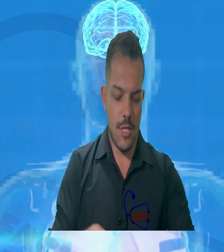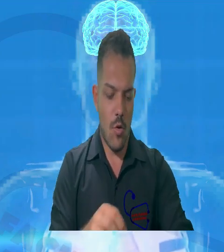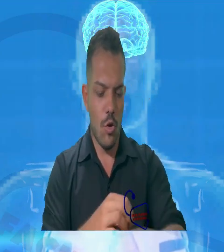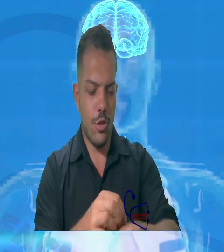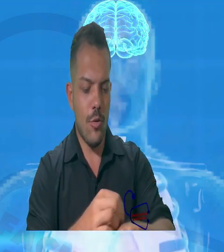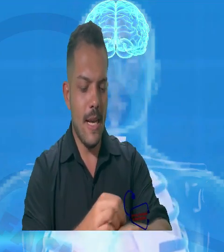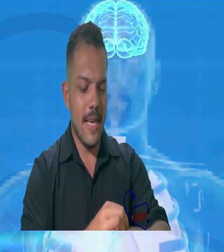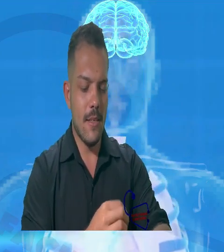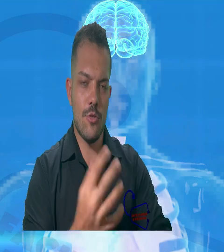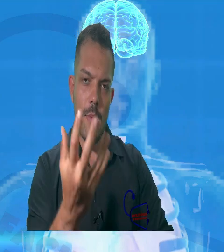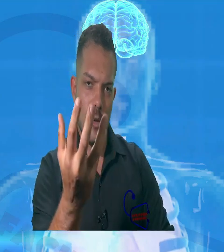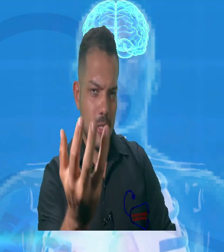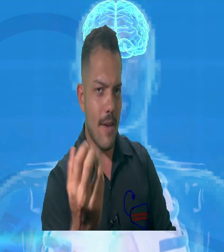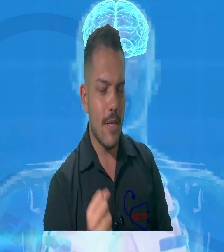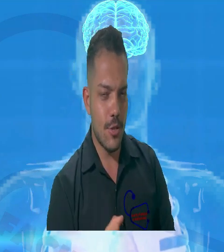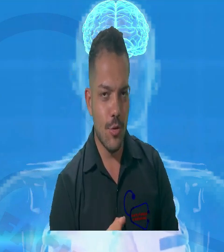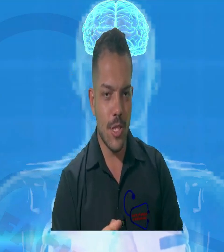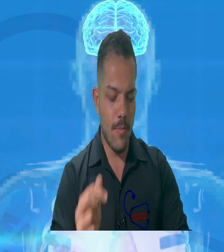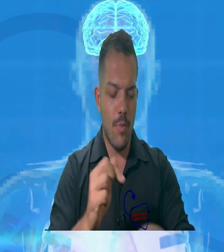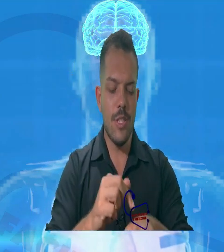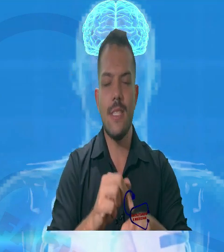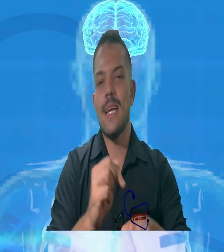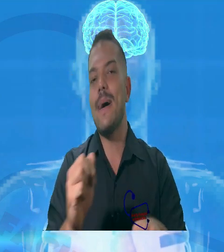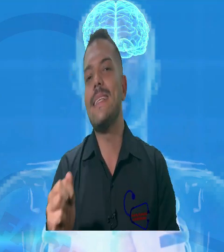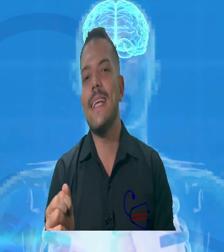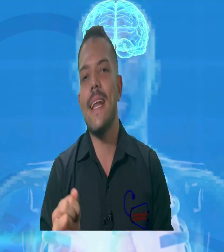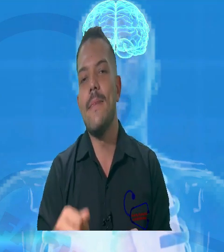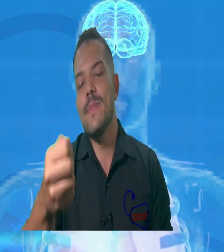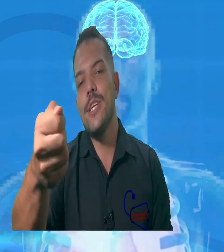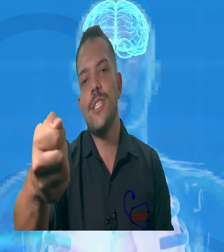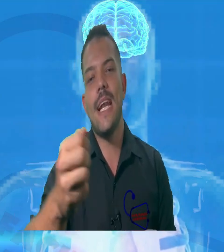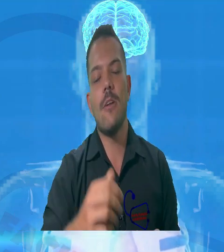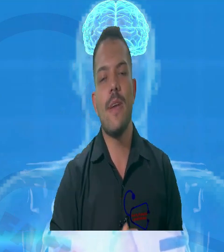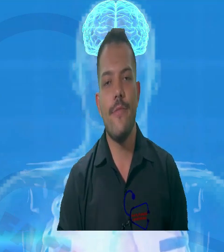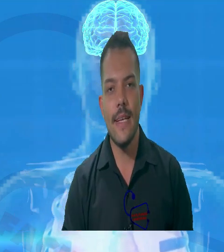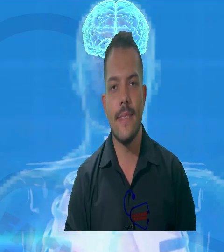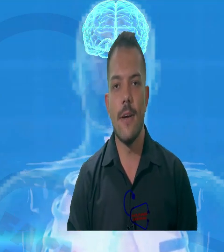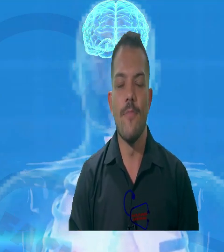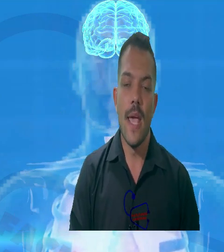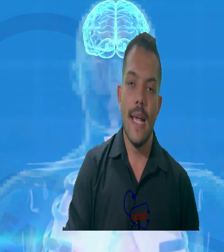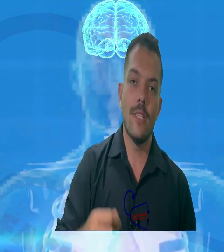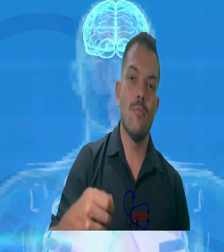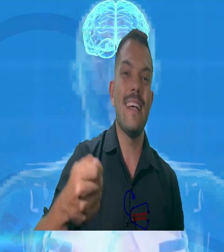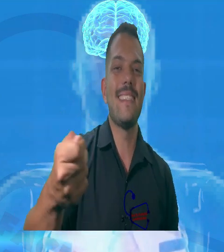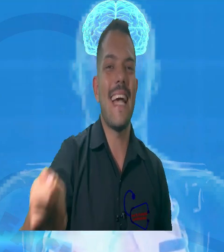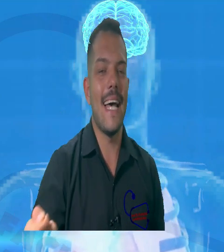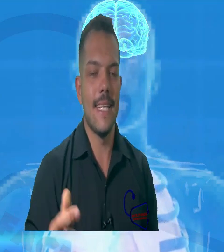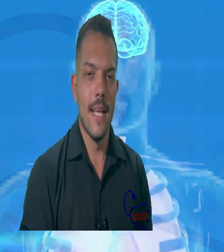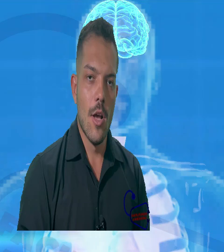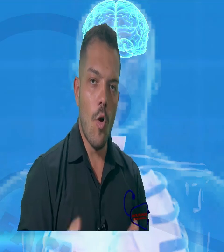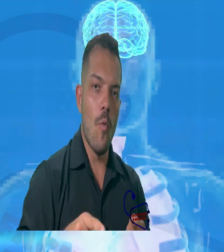scratched there your hand was dirty, bacteria could enter and cause an infection so in scabies with a